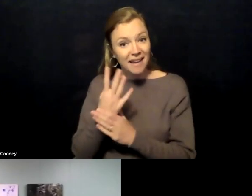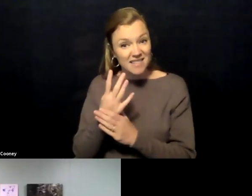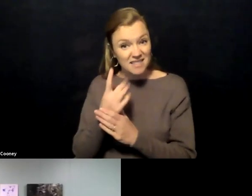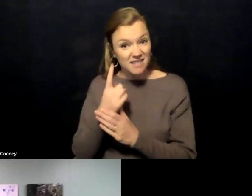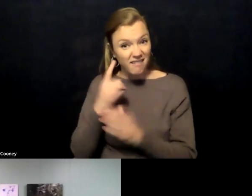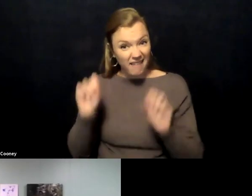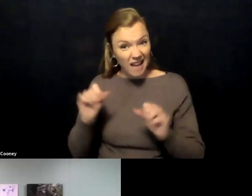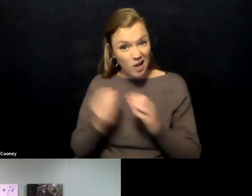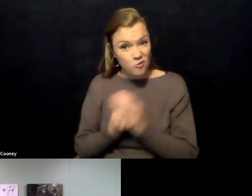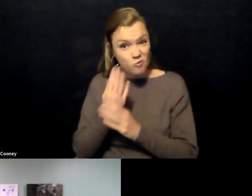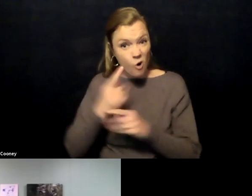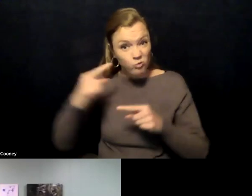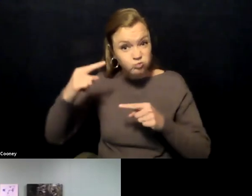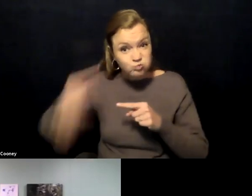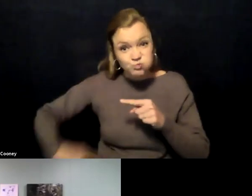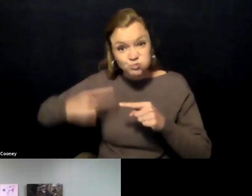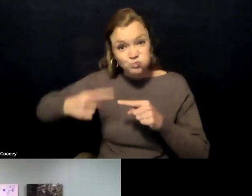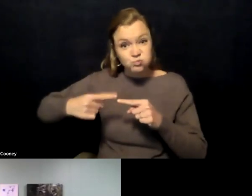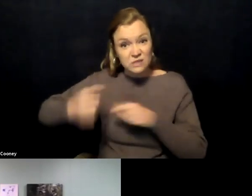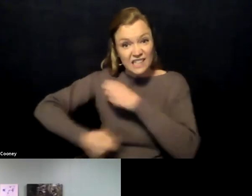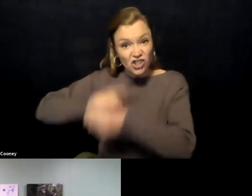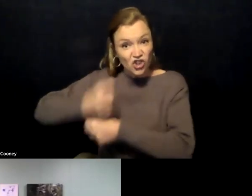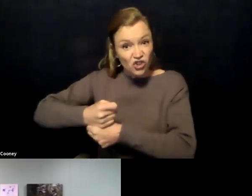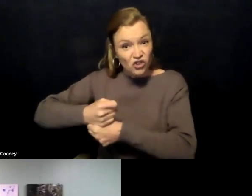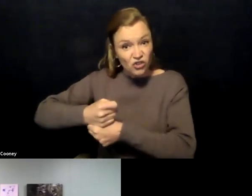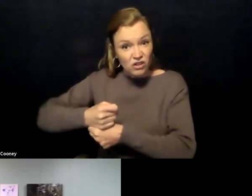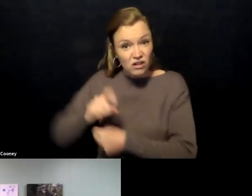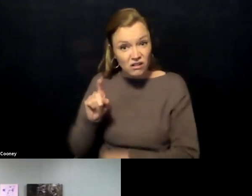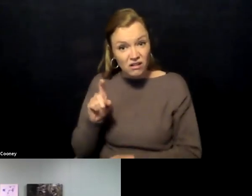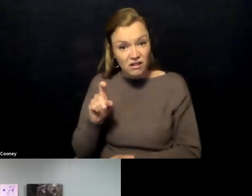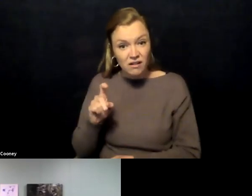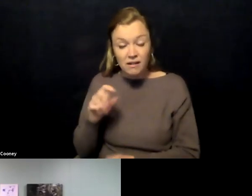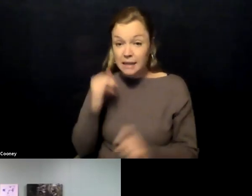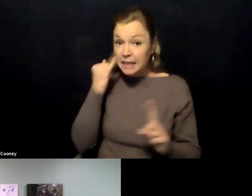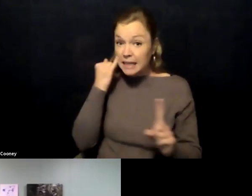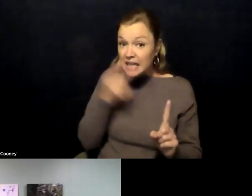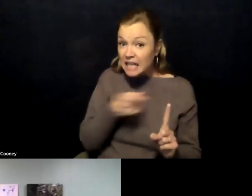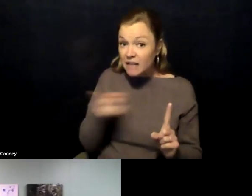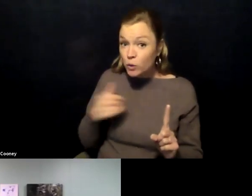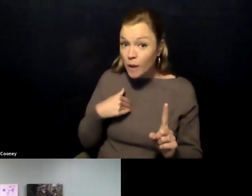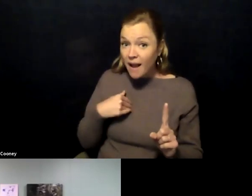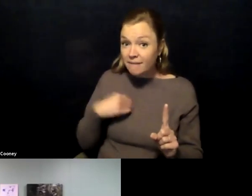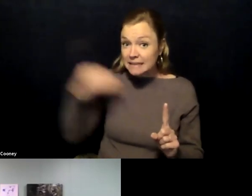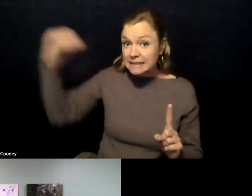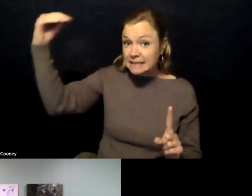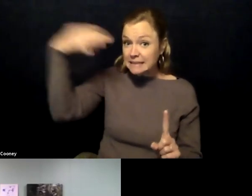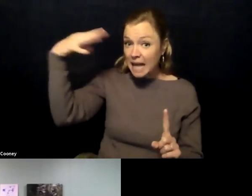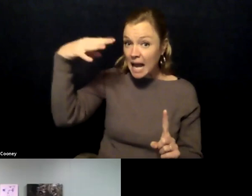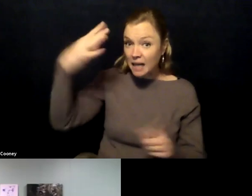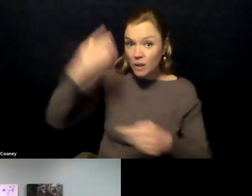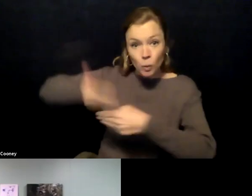have good light, and that could be either you know a sunny window or you could buy